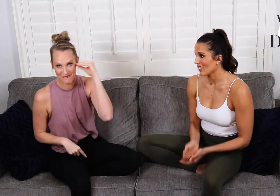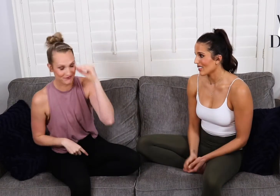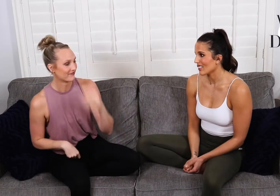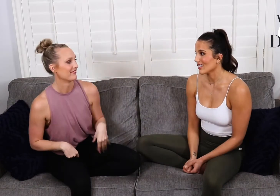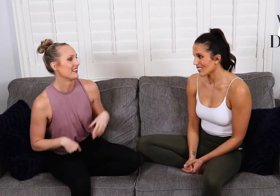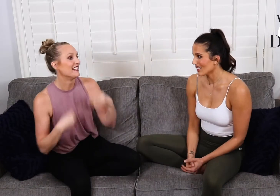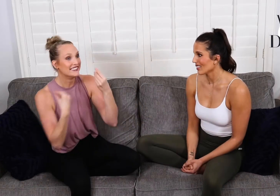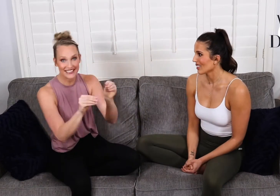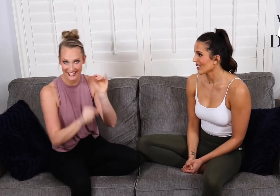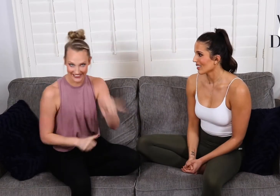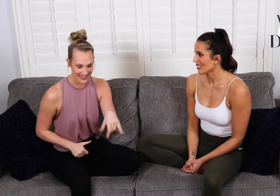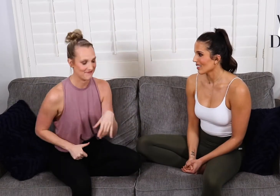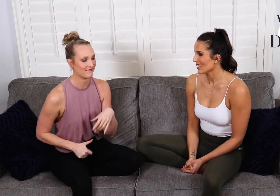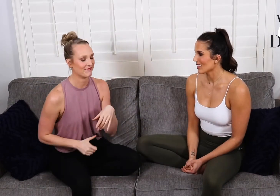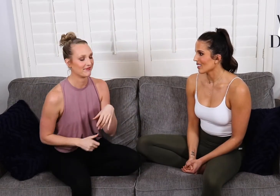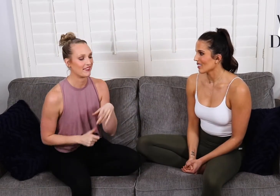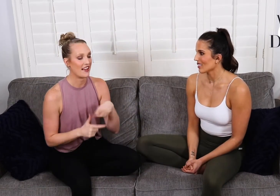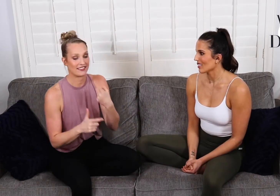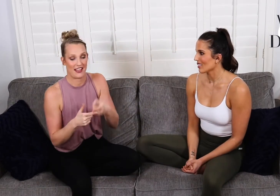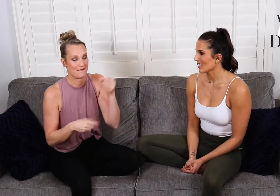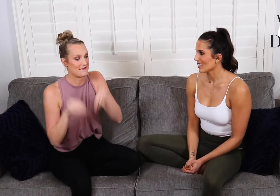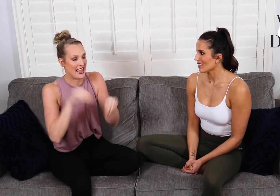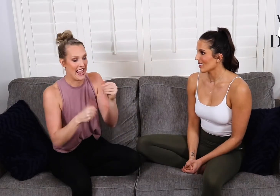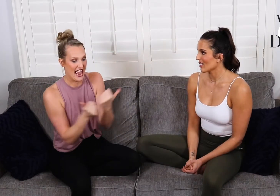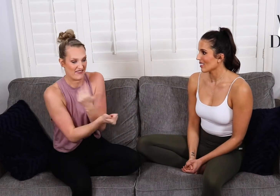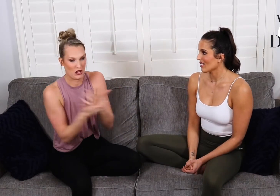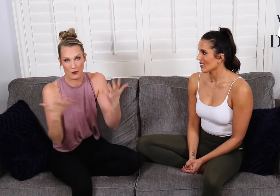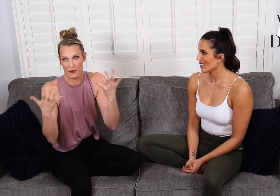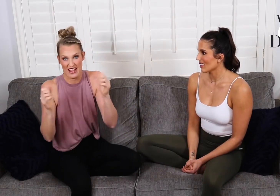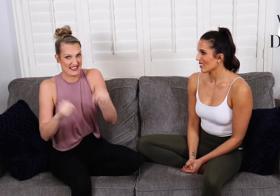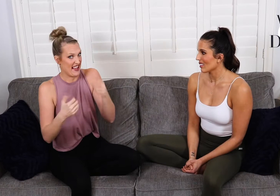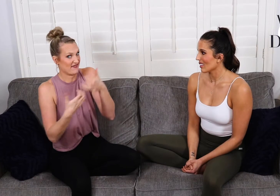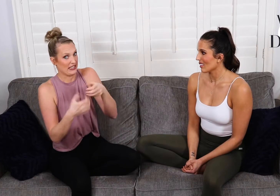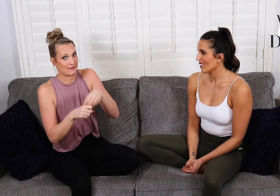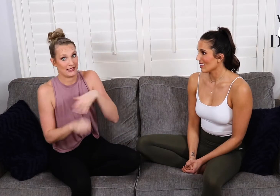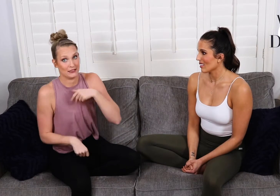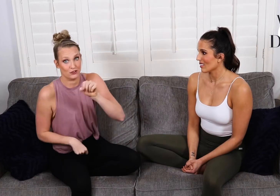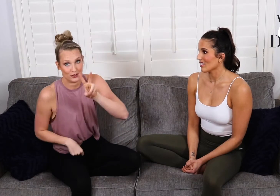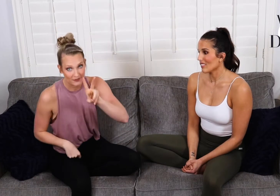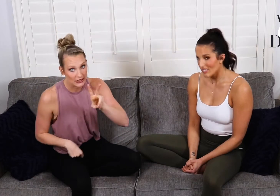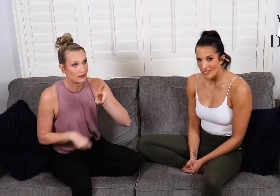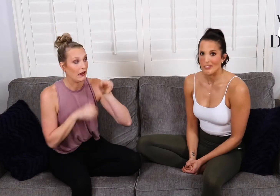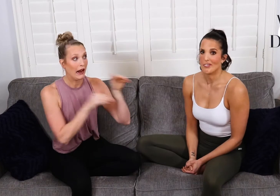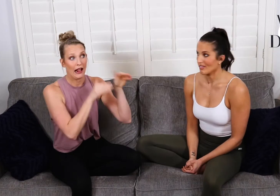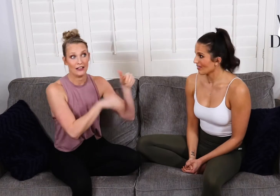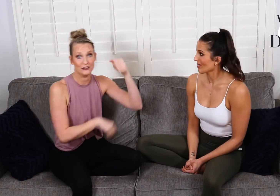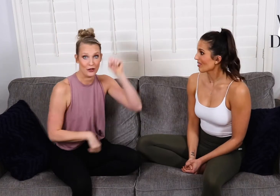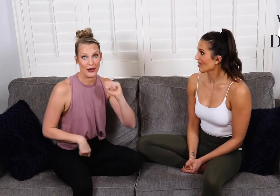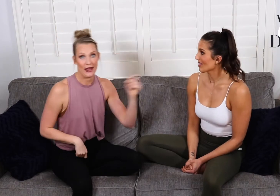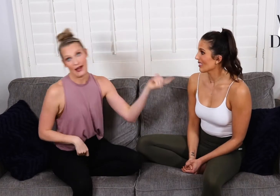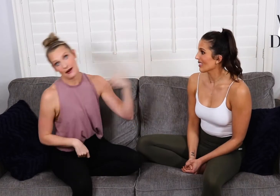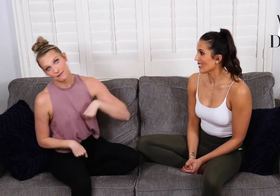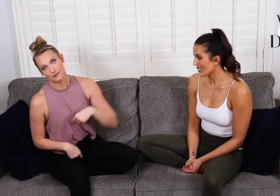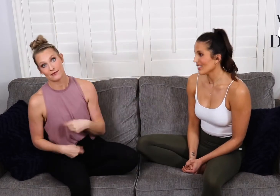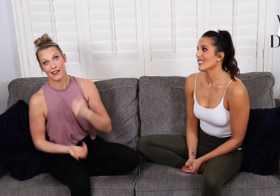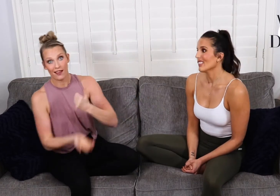My first home, so I sold it and I packed everything that I could fit into my SUV and I had Sarah come